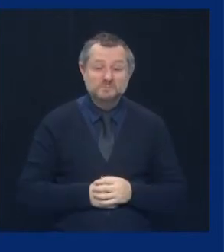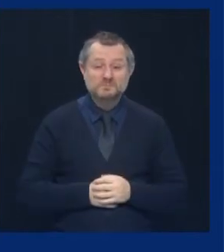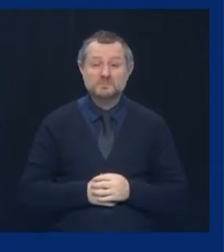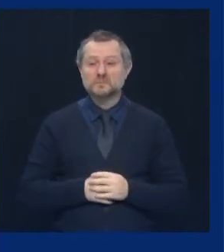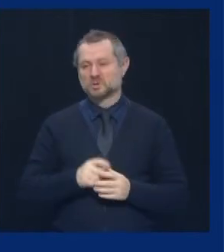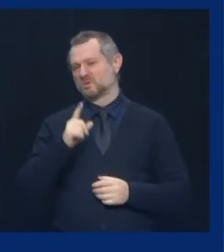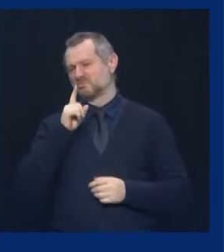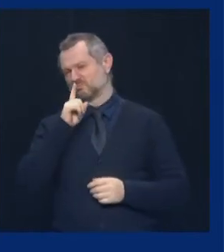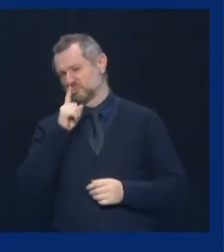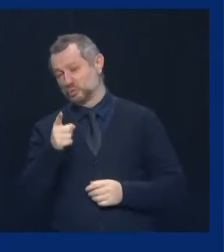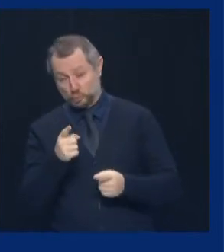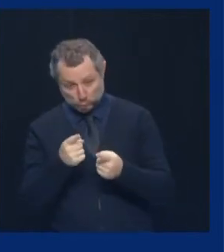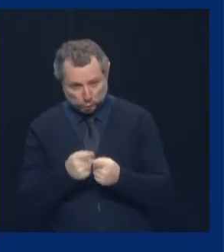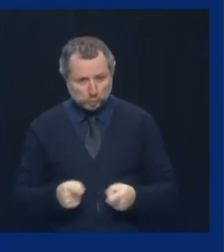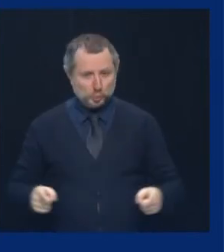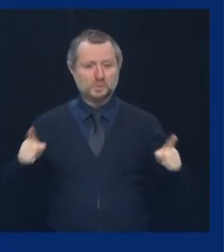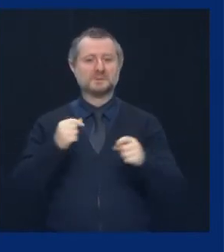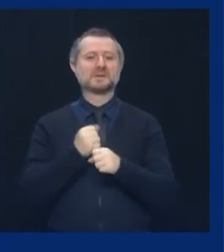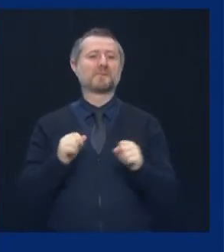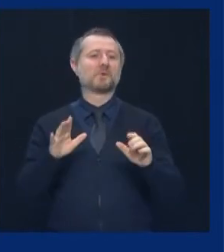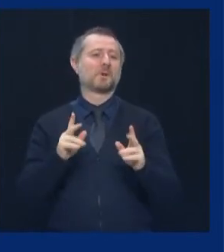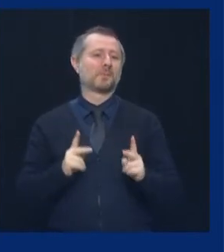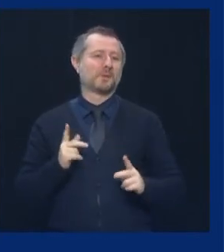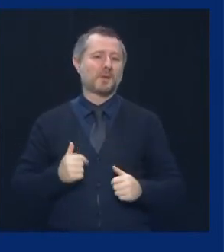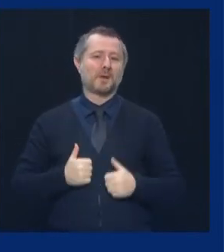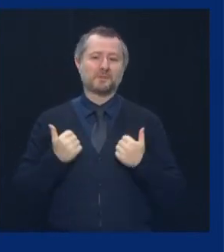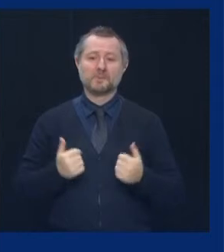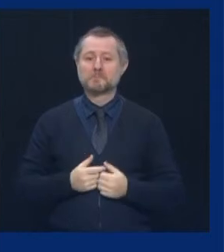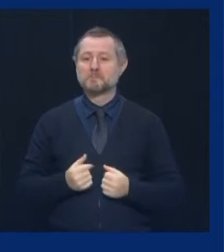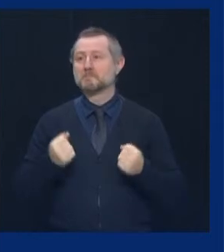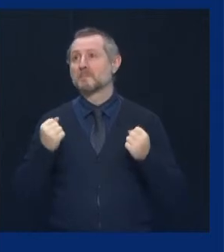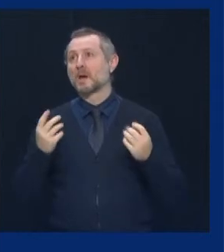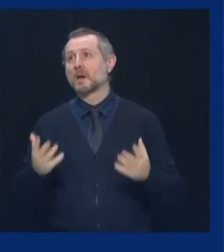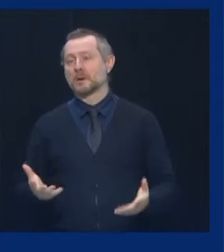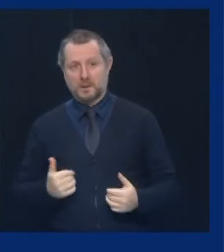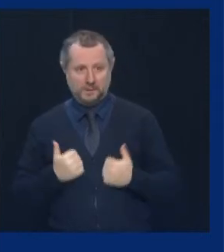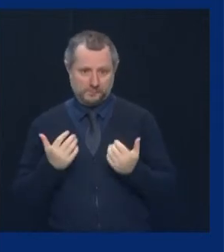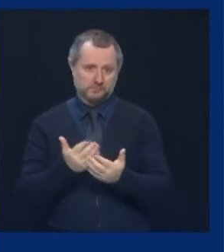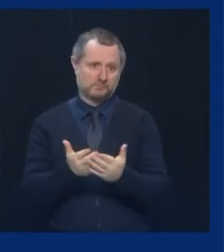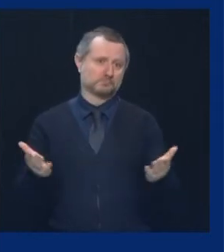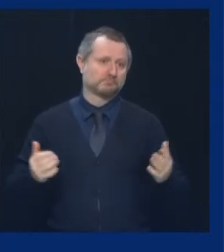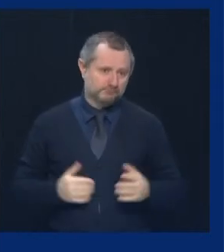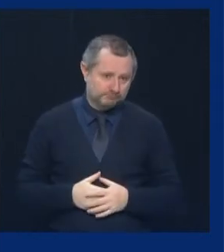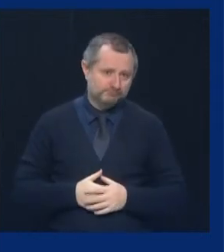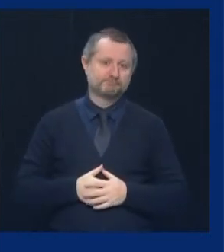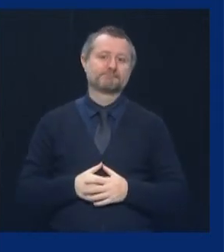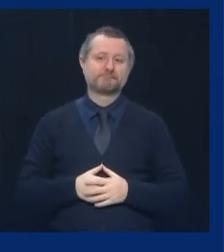THAT. AND THAT, MY FRIENDS, IS A BEAUTIFUL THING BECAUSE IT SAVED